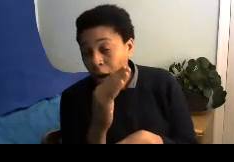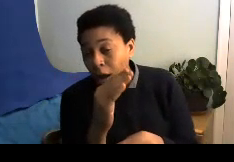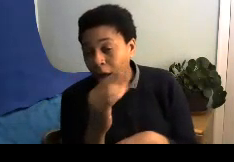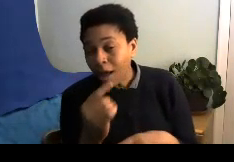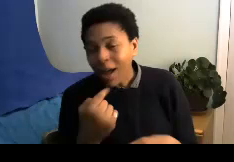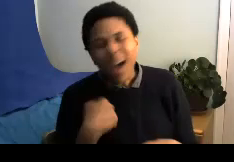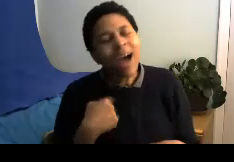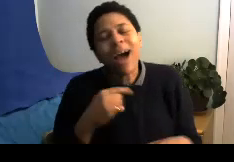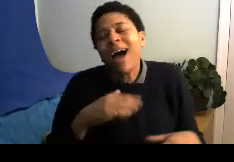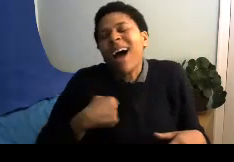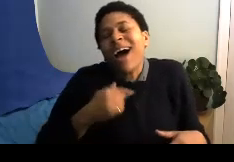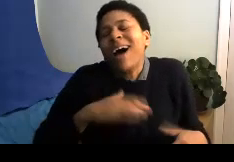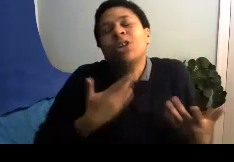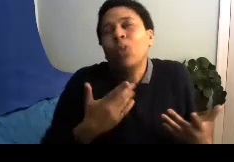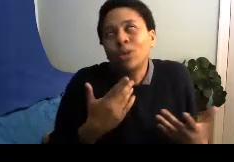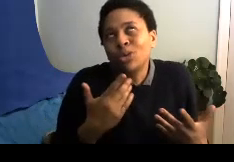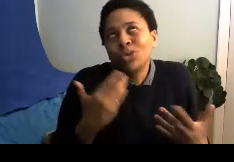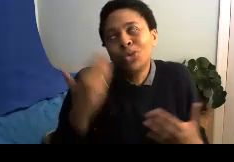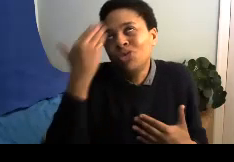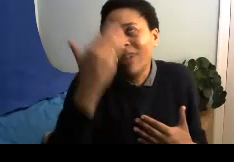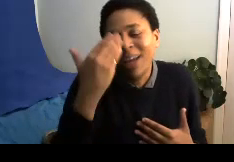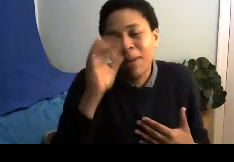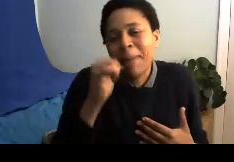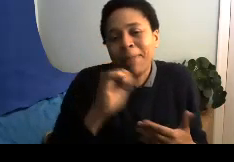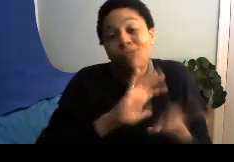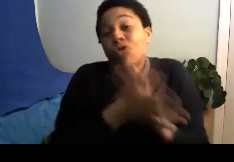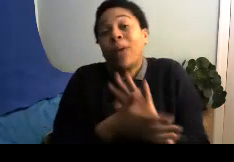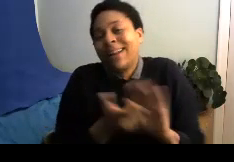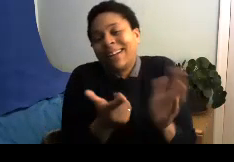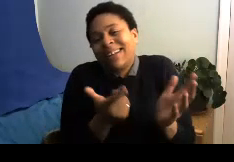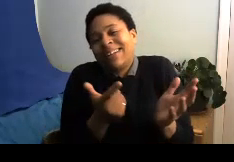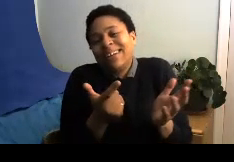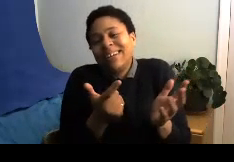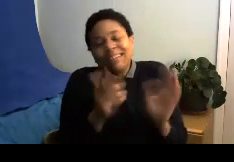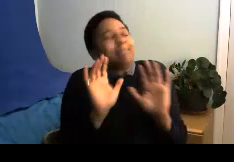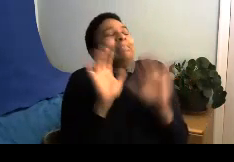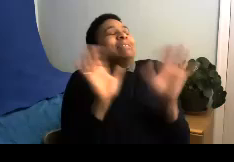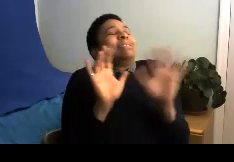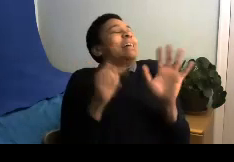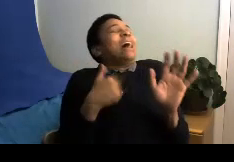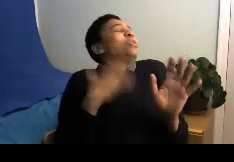speculate. I'd jinx myself if I speculated about casting. Um,